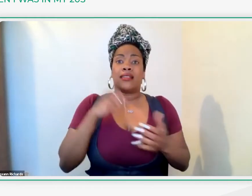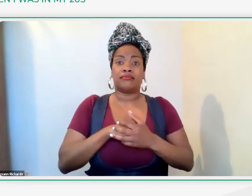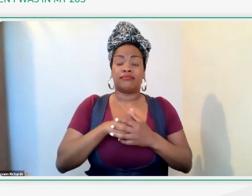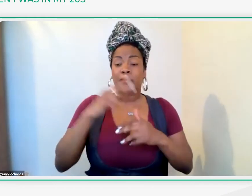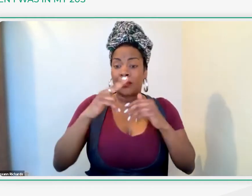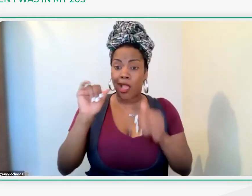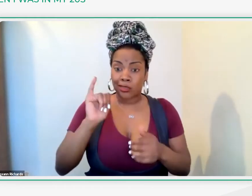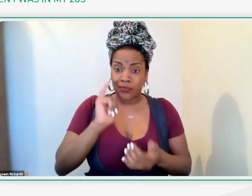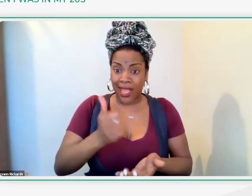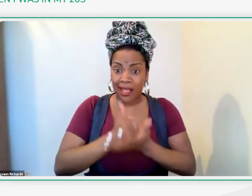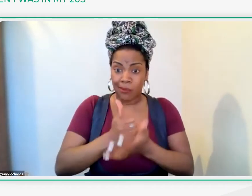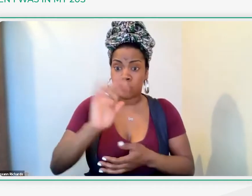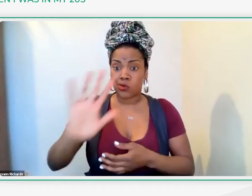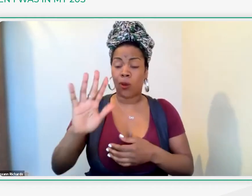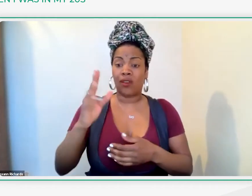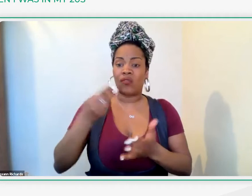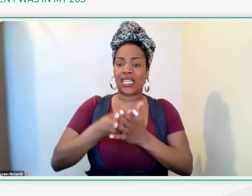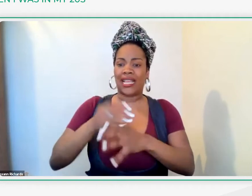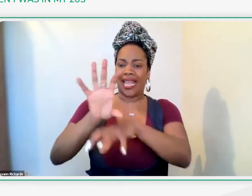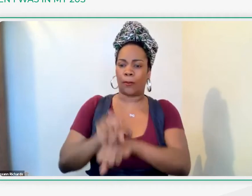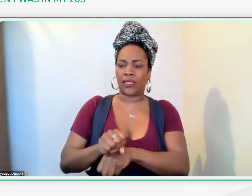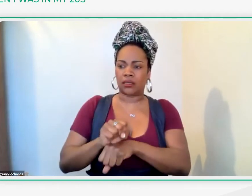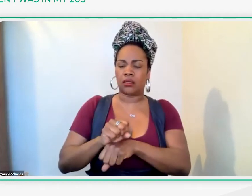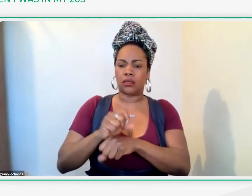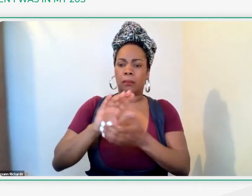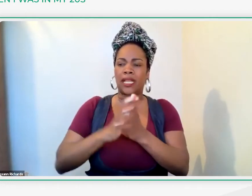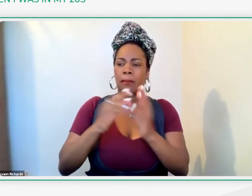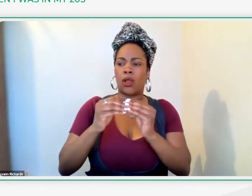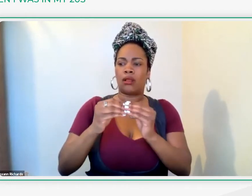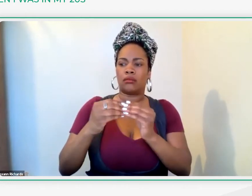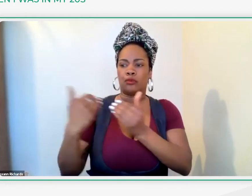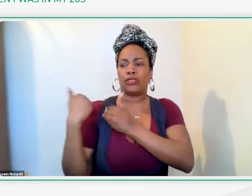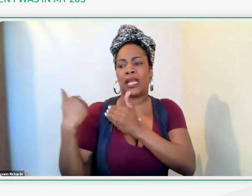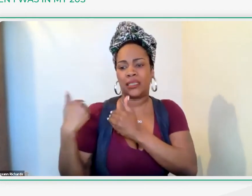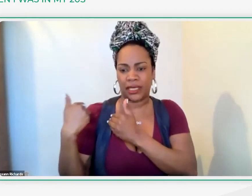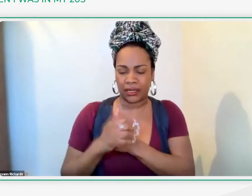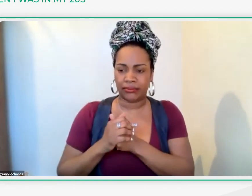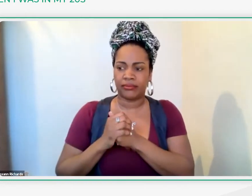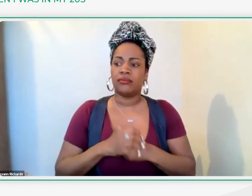So that's why it's important to start early, to help with your financial habits and to